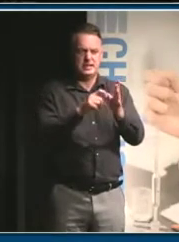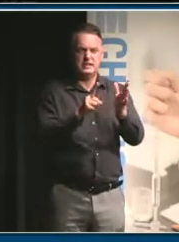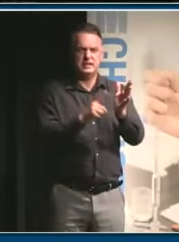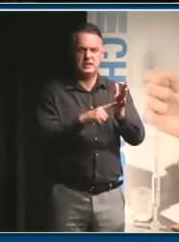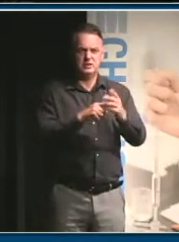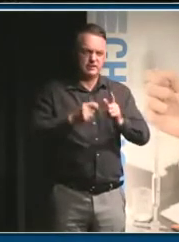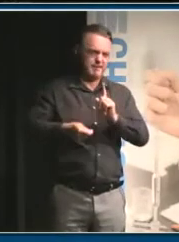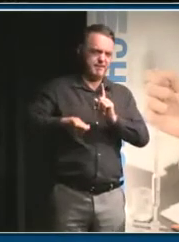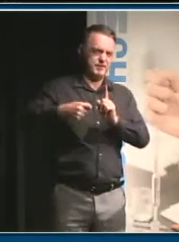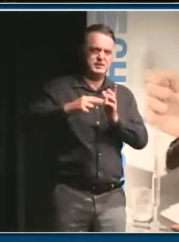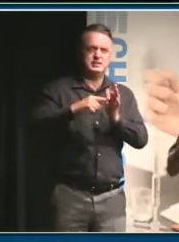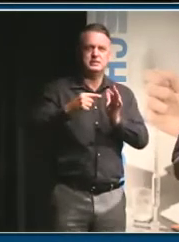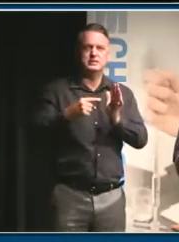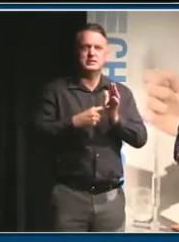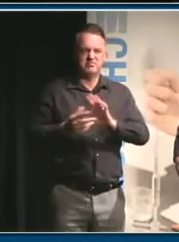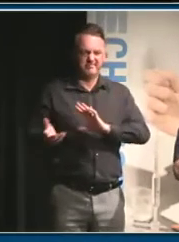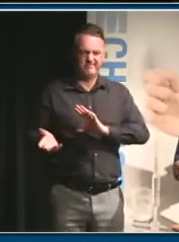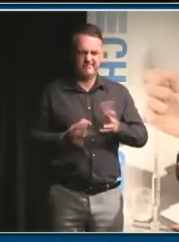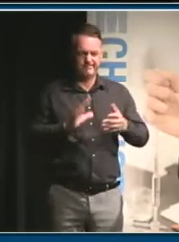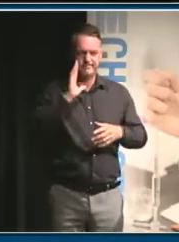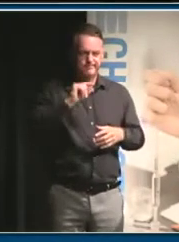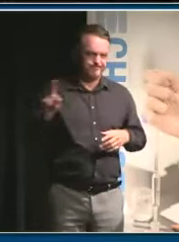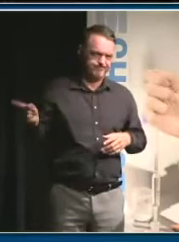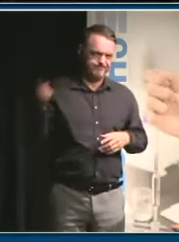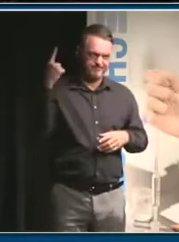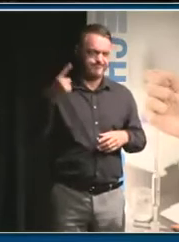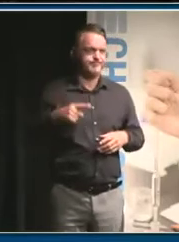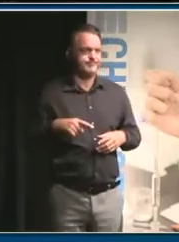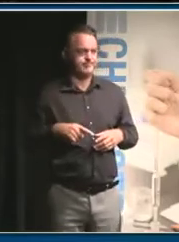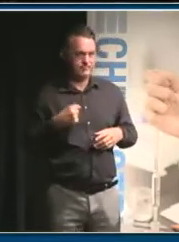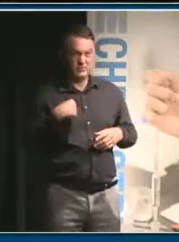gill net or something and so they send a bunch of it to us and we had to separate the nylon